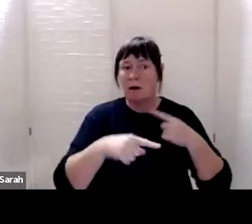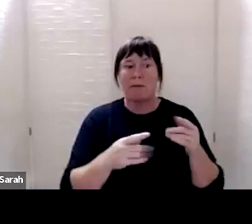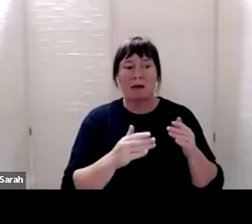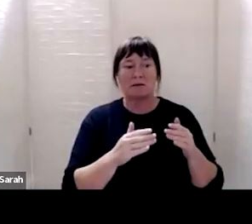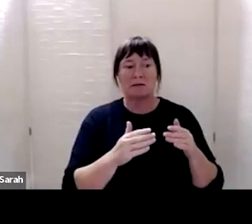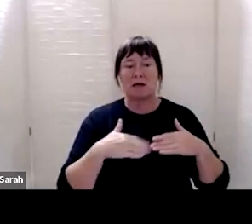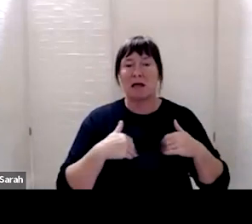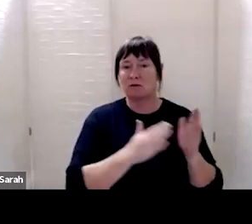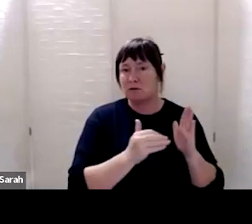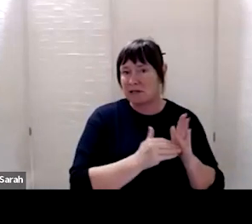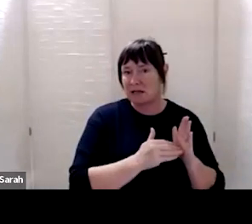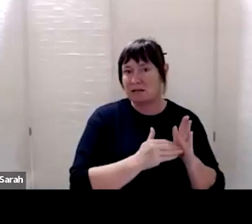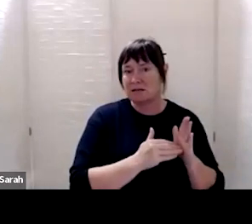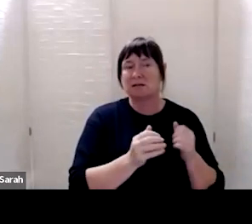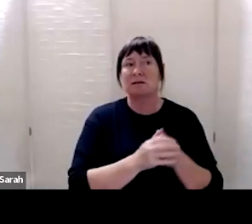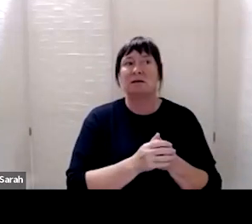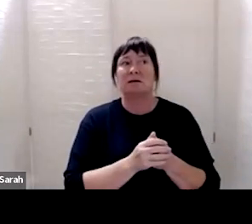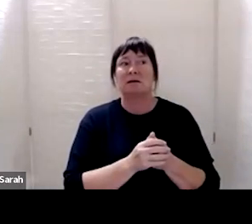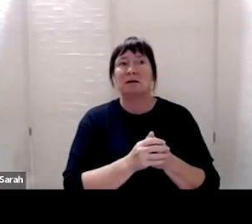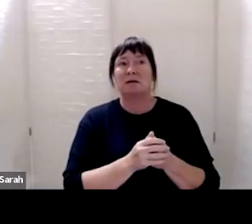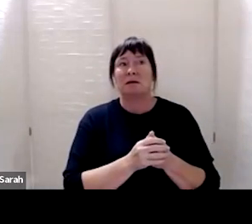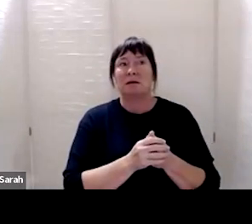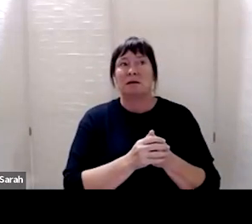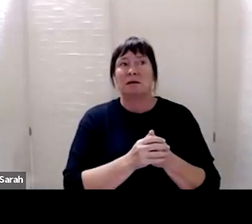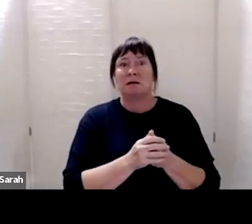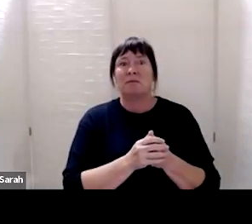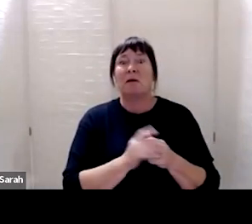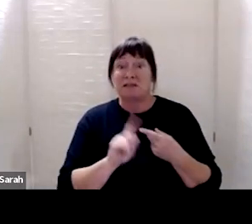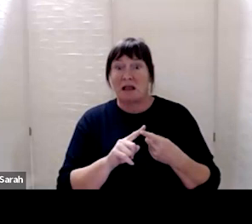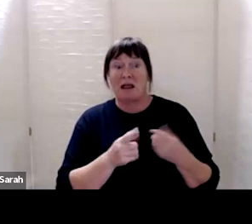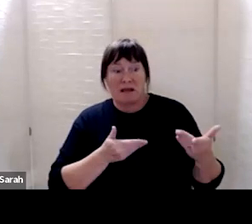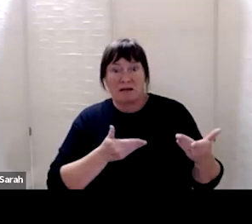but we know that we continue to have conversations and Laurie